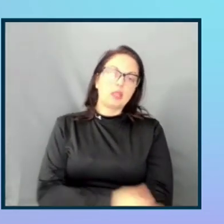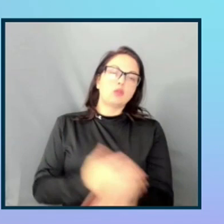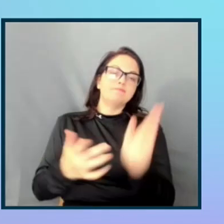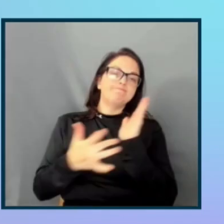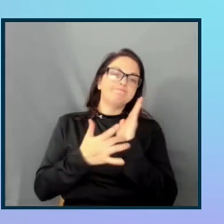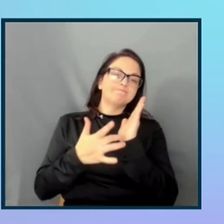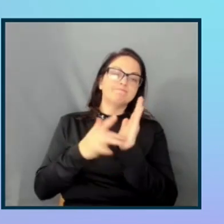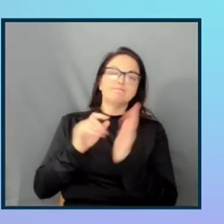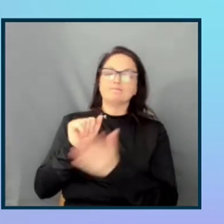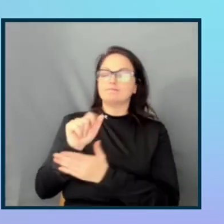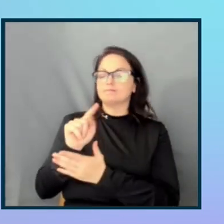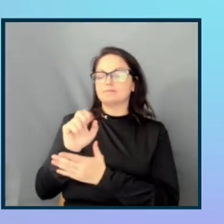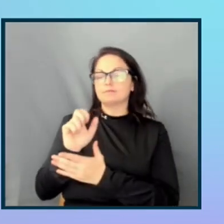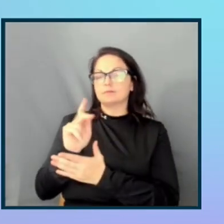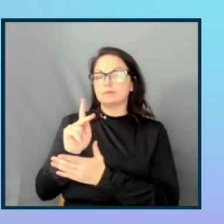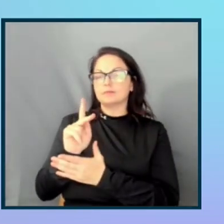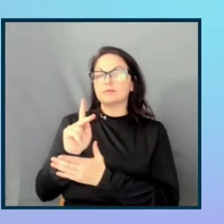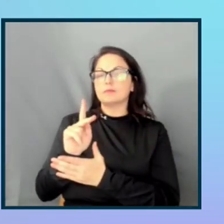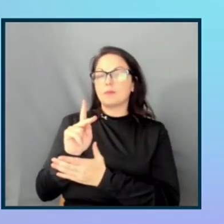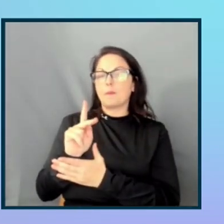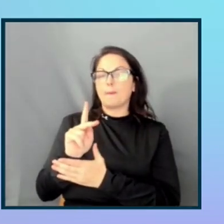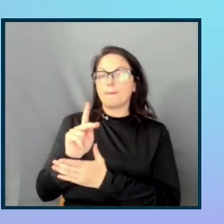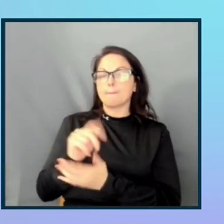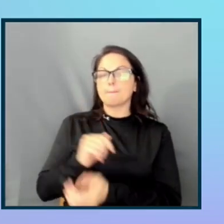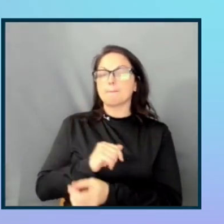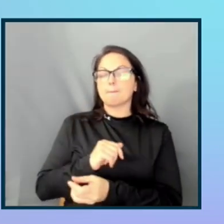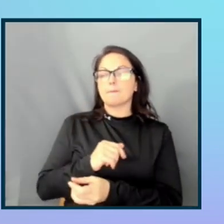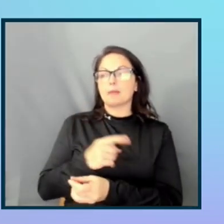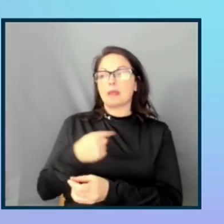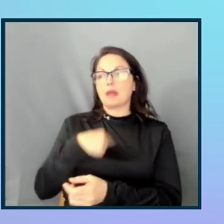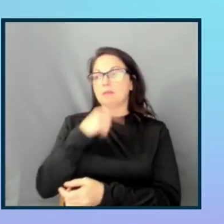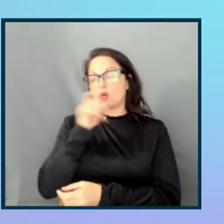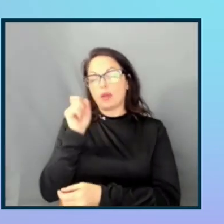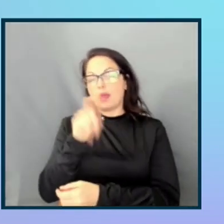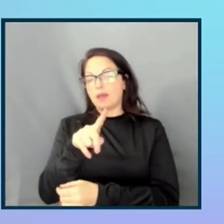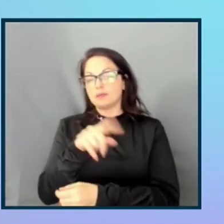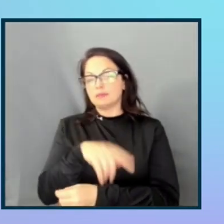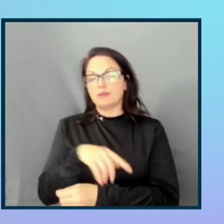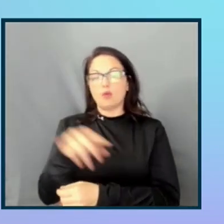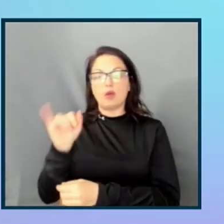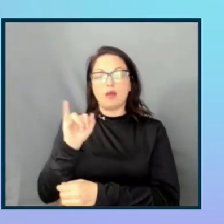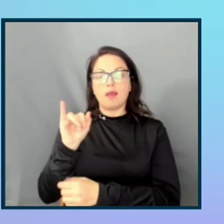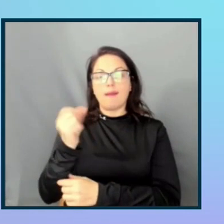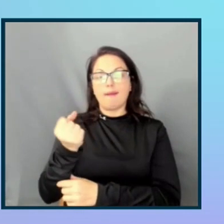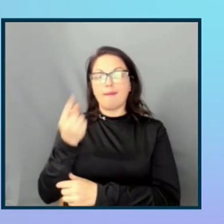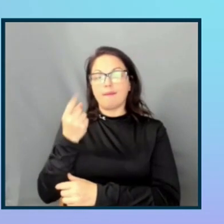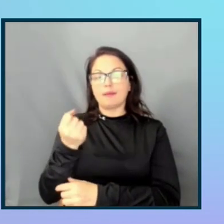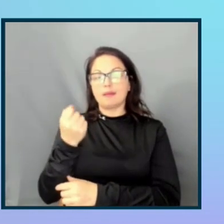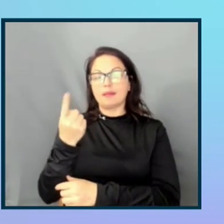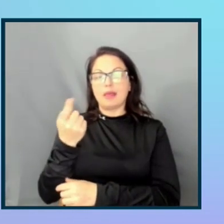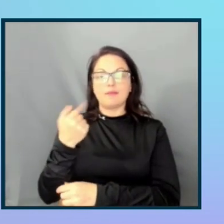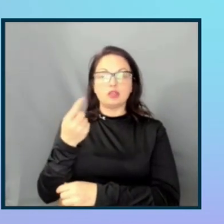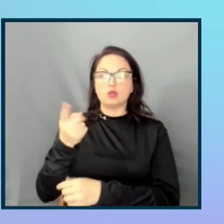IE11's no longer supported, therefore I'm not gonna ask any questions about IE11. You've just written off an entire socioeconomic group